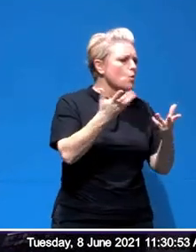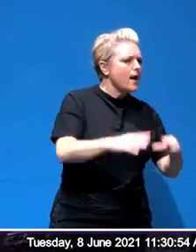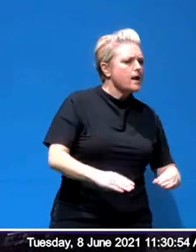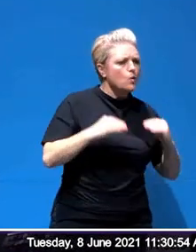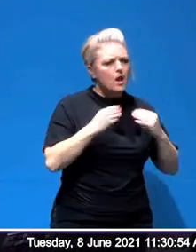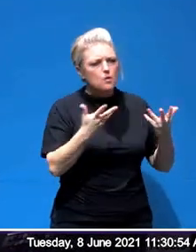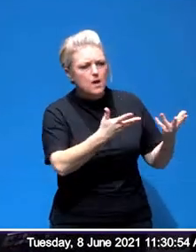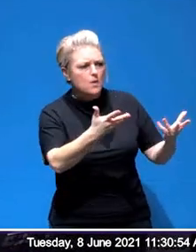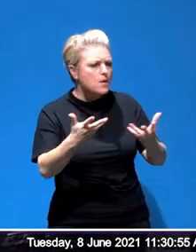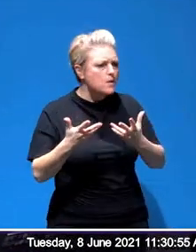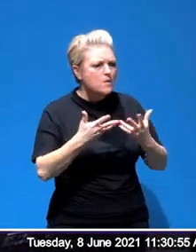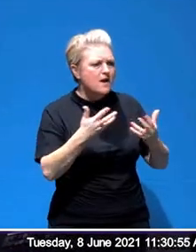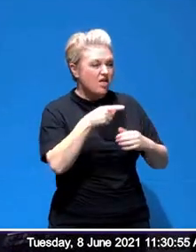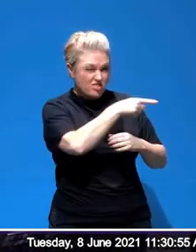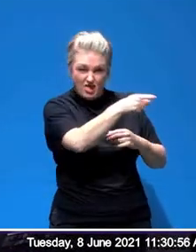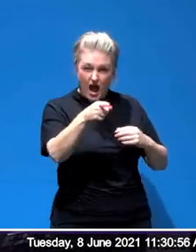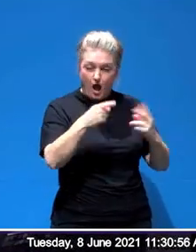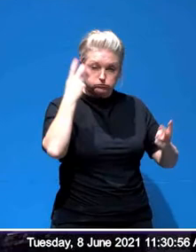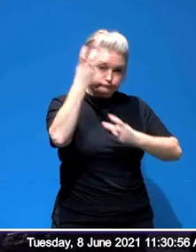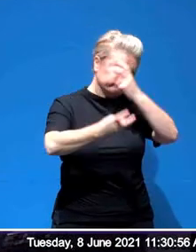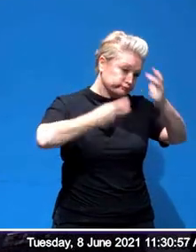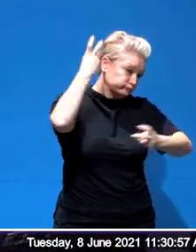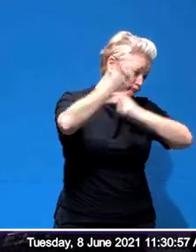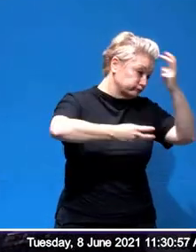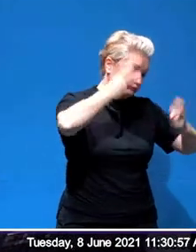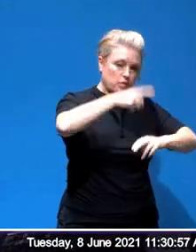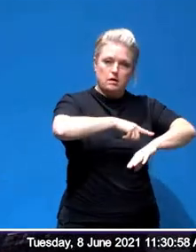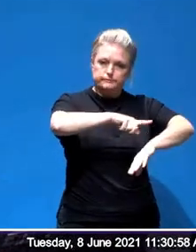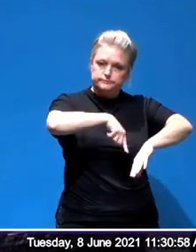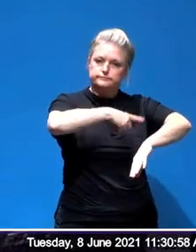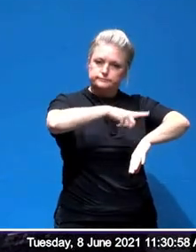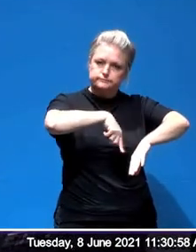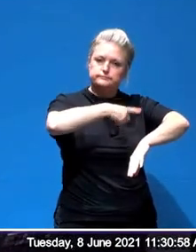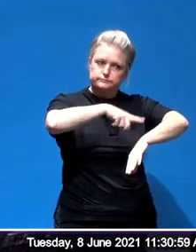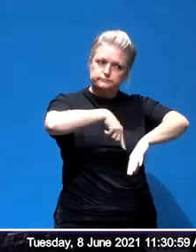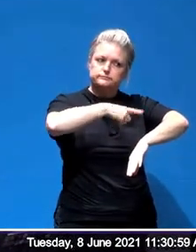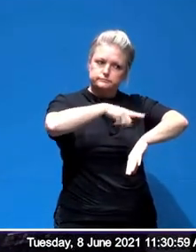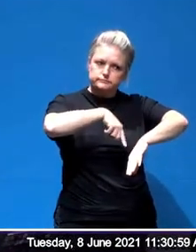Then after some time searching the house, they came out saying that it had been located.